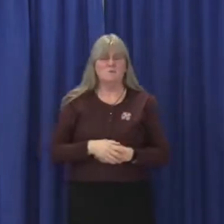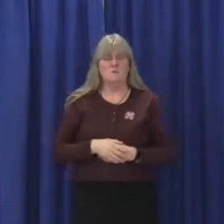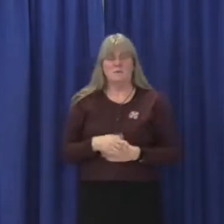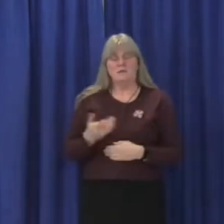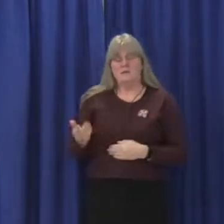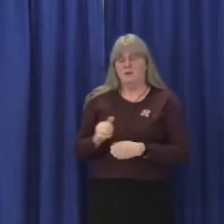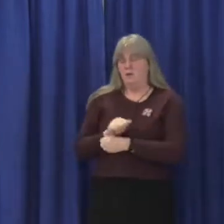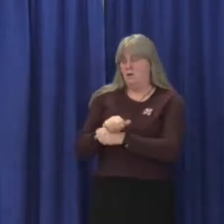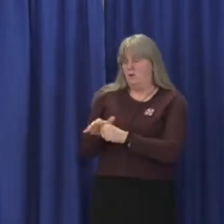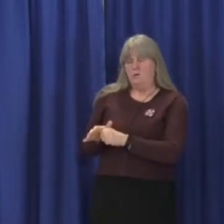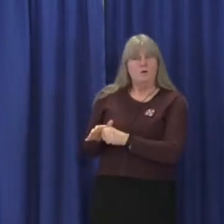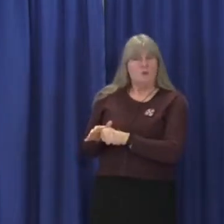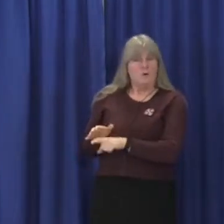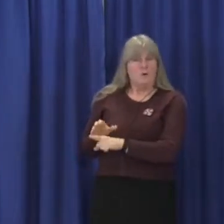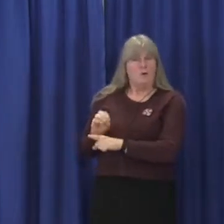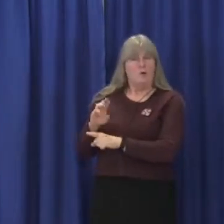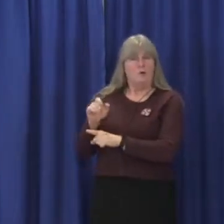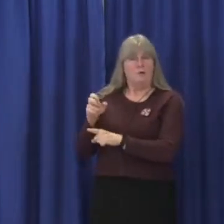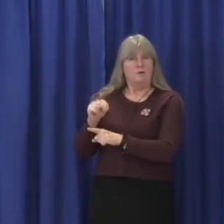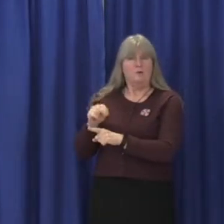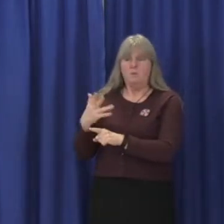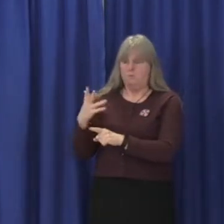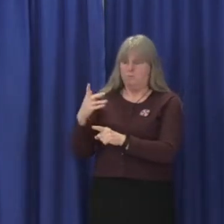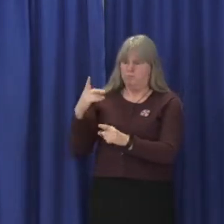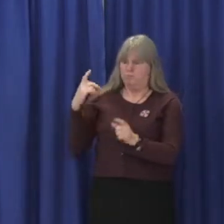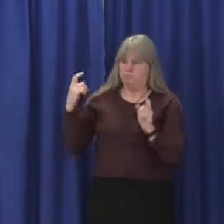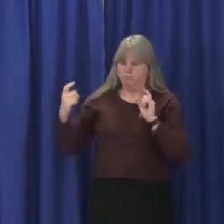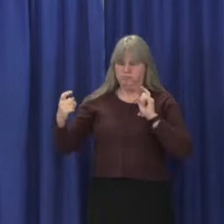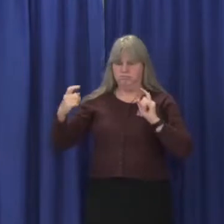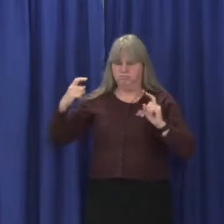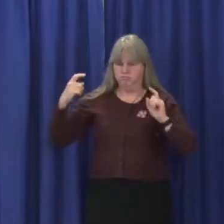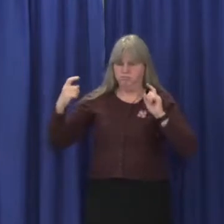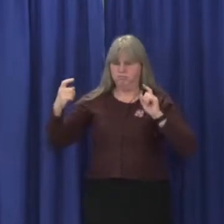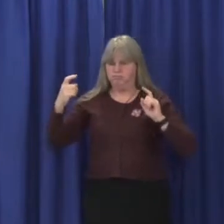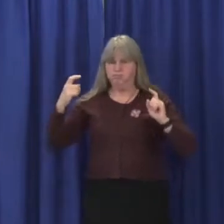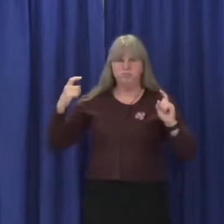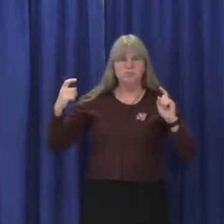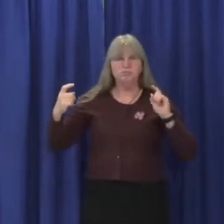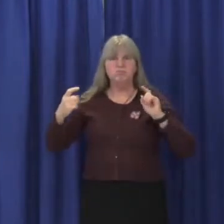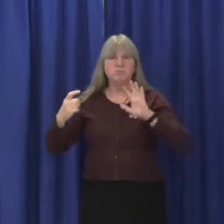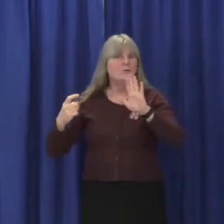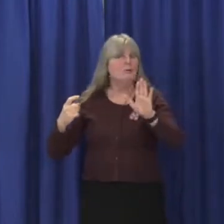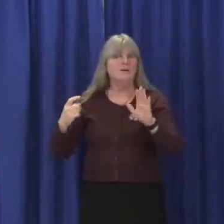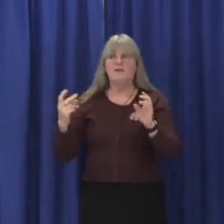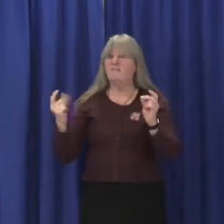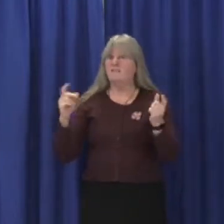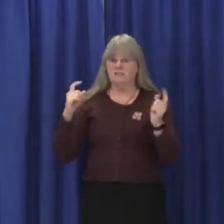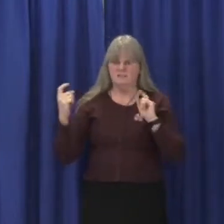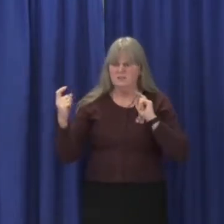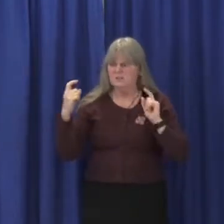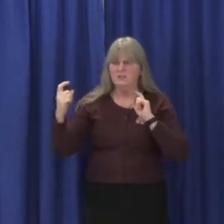pandemic is extremely dynamic. There's things changing very quickly, and we need to